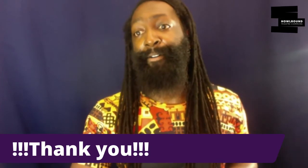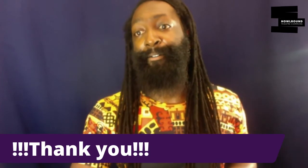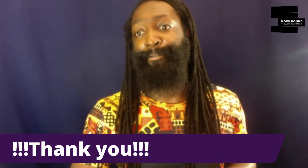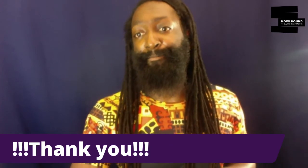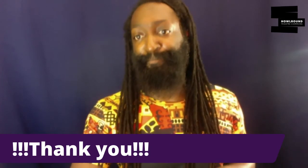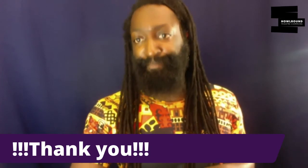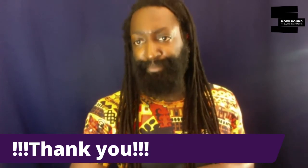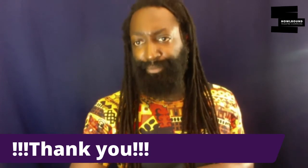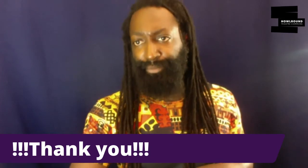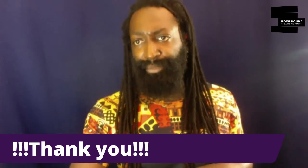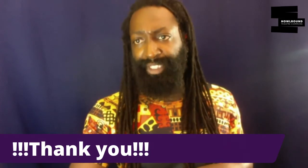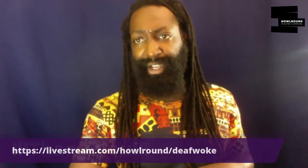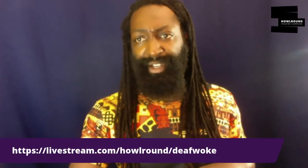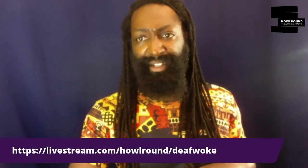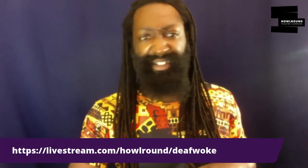Really, really cool people.